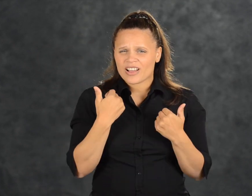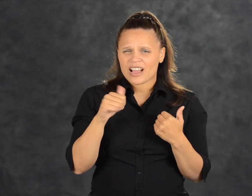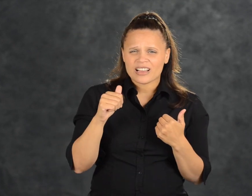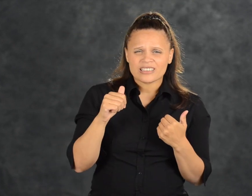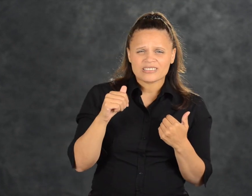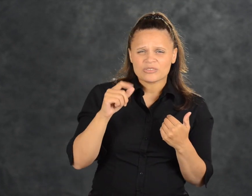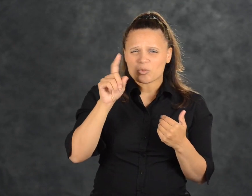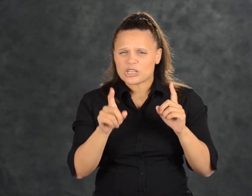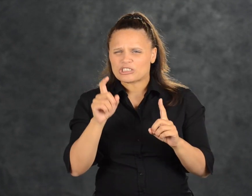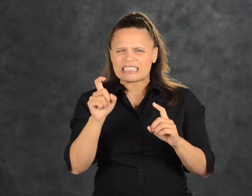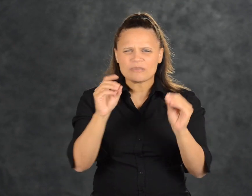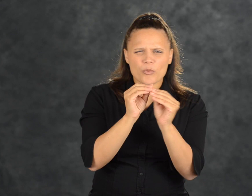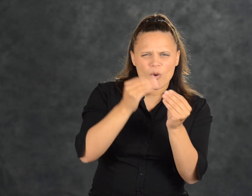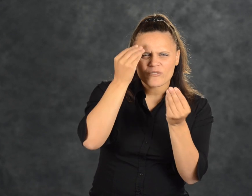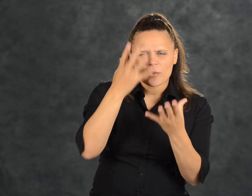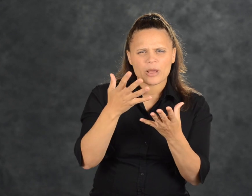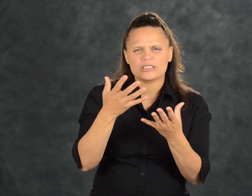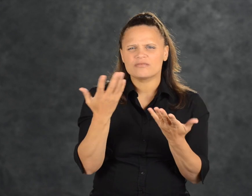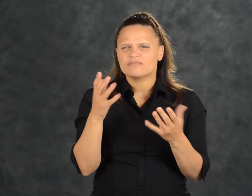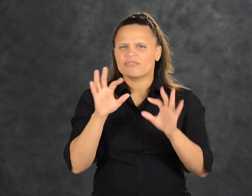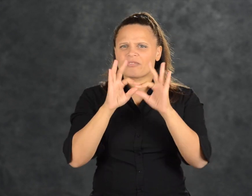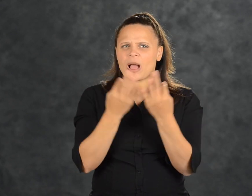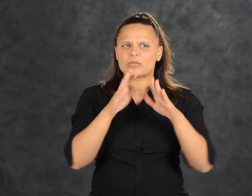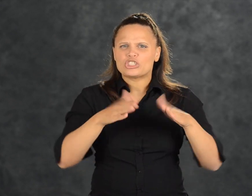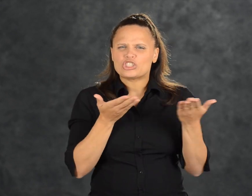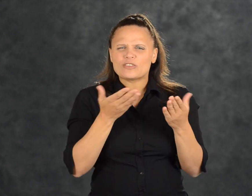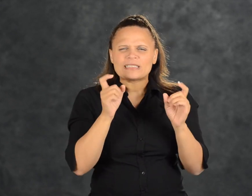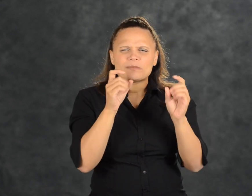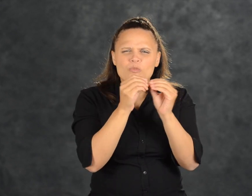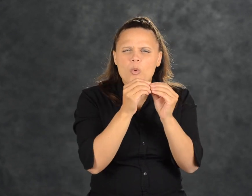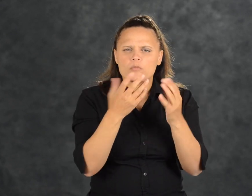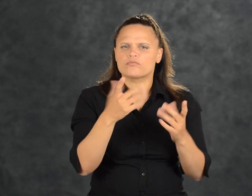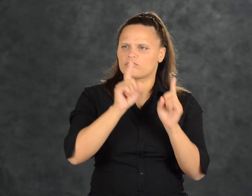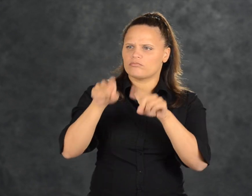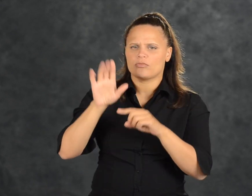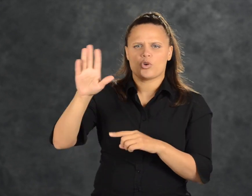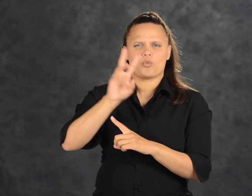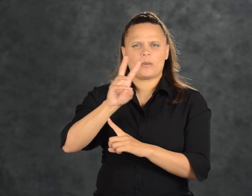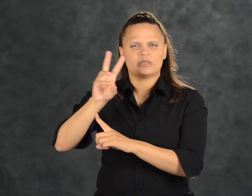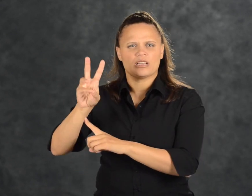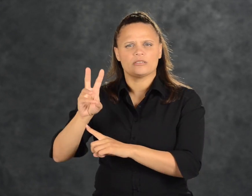If you have any questions or need more information about family and children’s services you can go to MCDHH’s website.